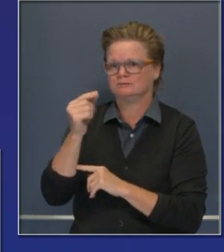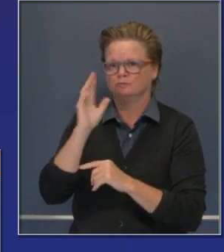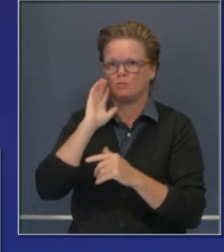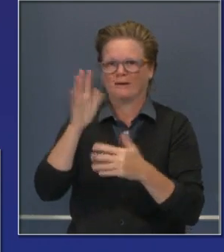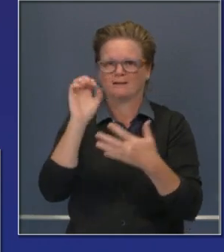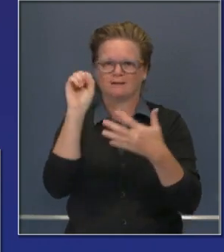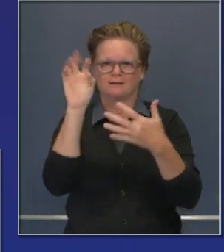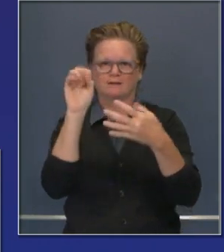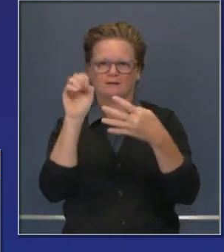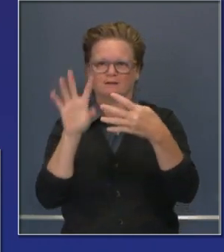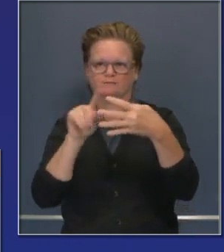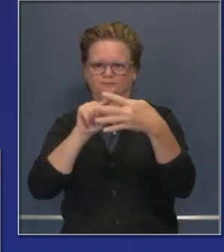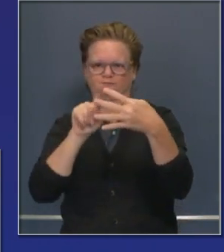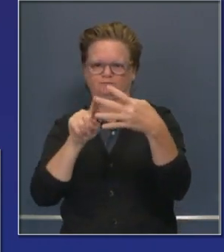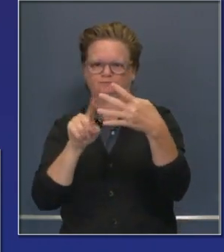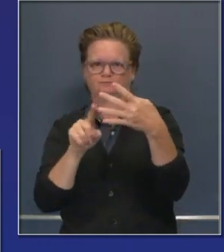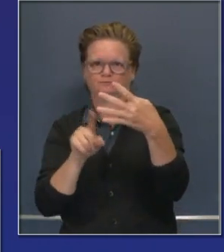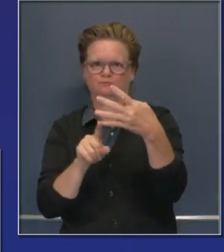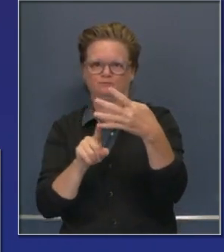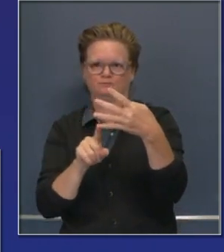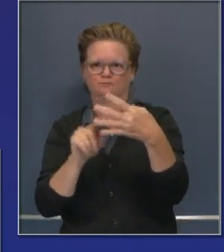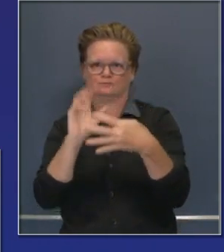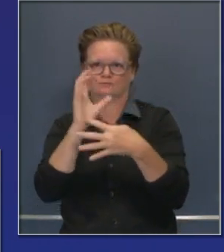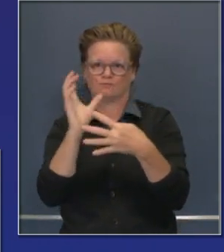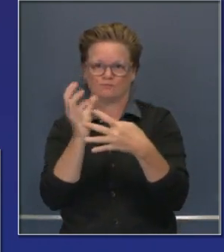WE’LL UPDATE YOU ON OUR TIERED STATUS.